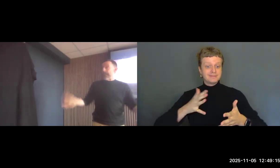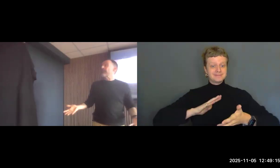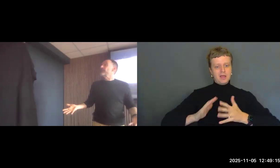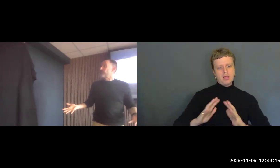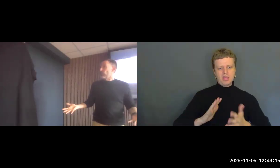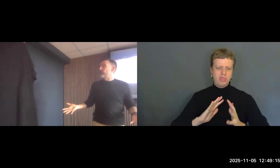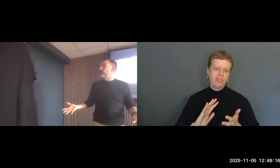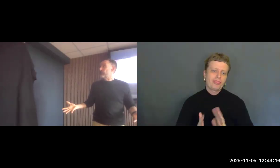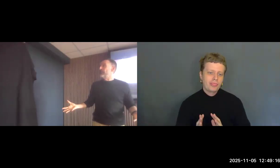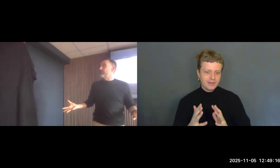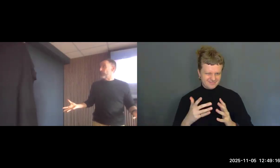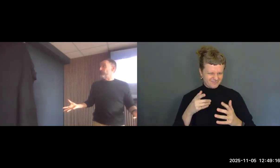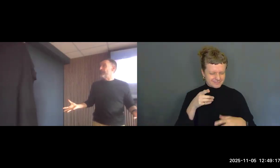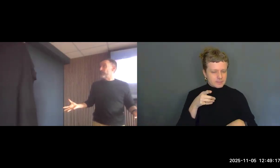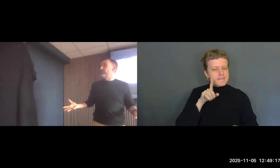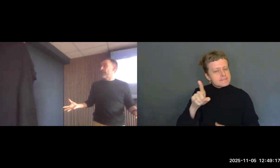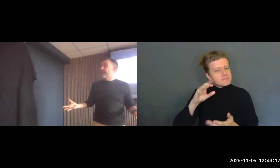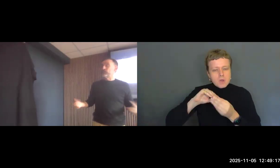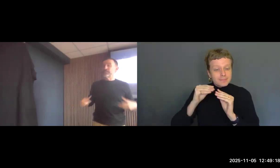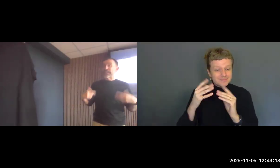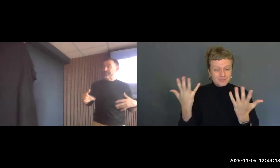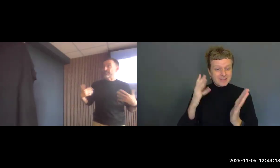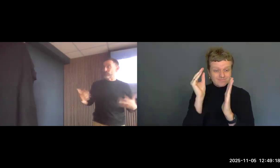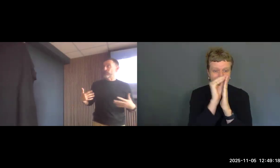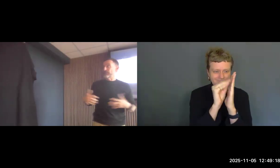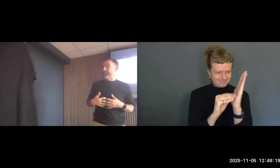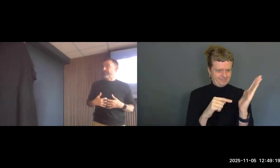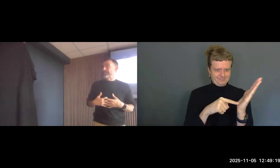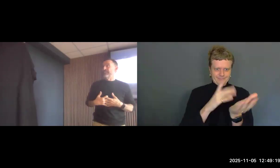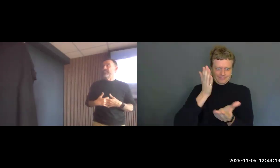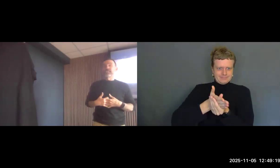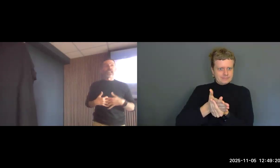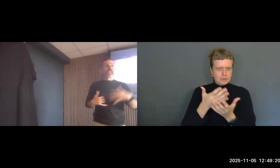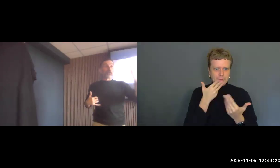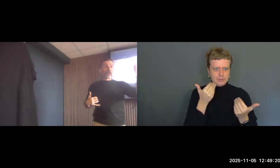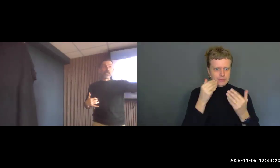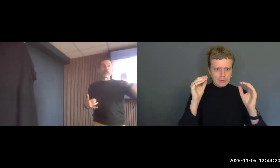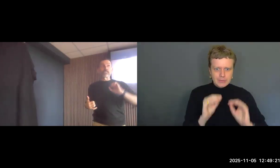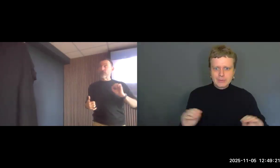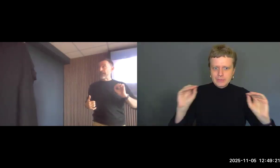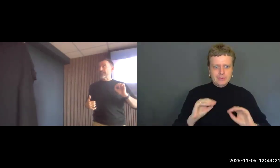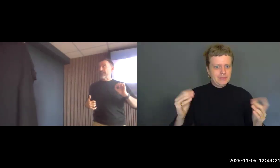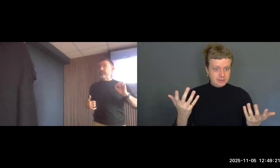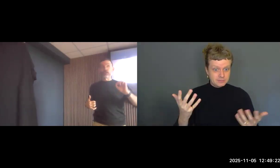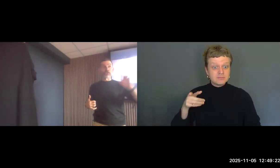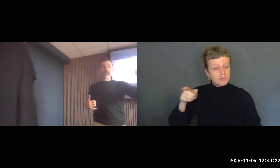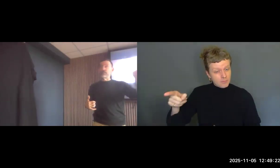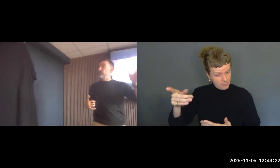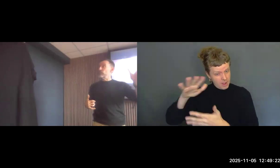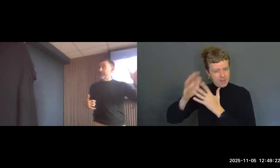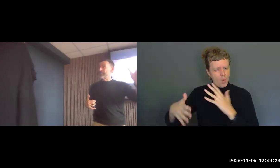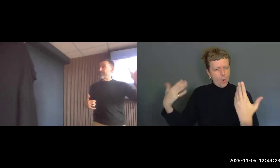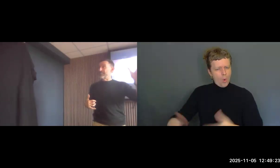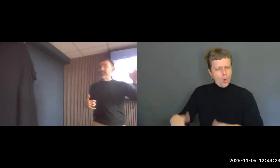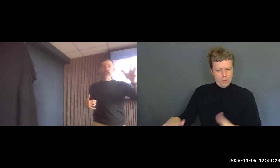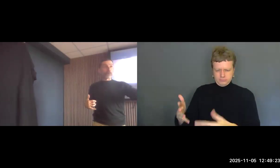the lack of historical docentation of sign languages as the source of data. Like, Libras is very lucky to have those kinds of dictionaries.